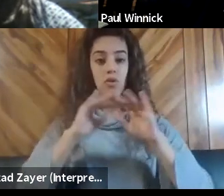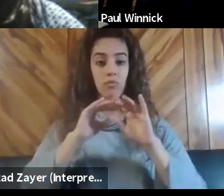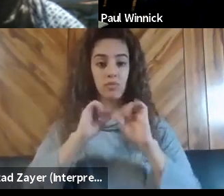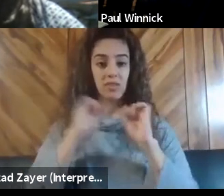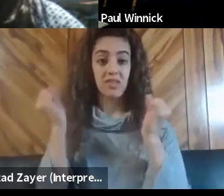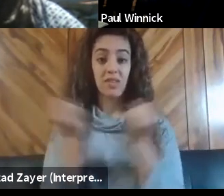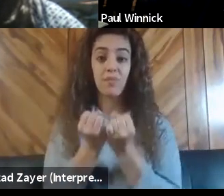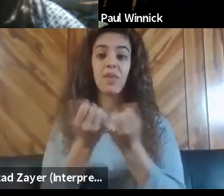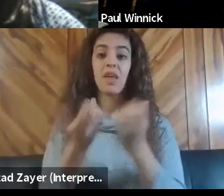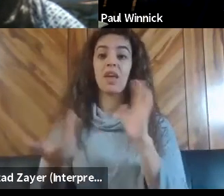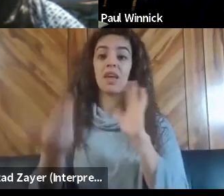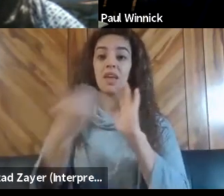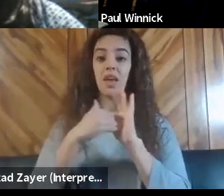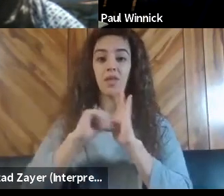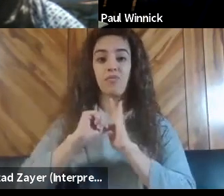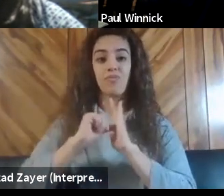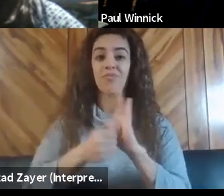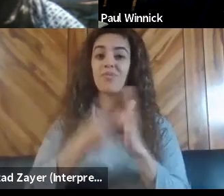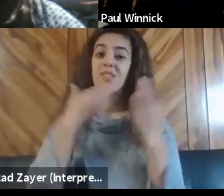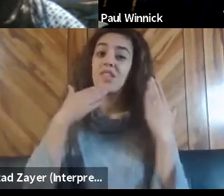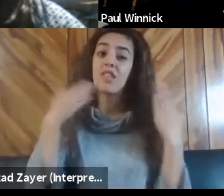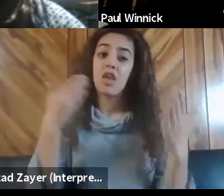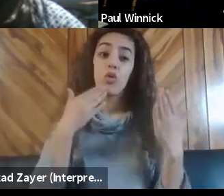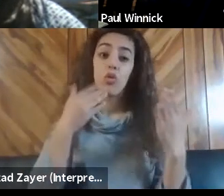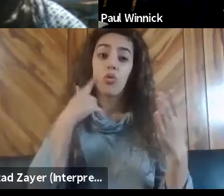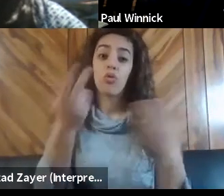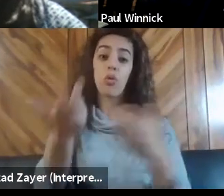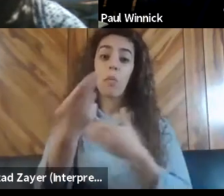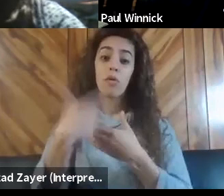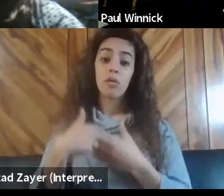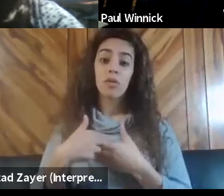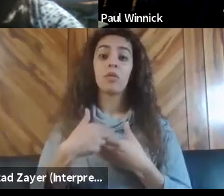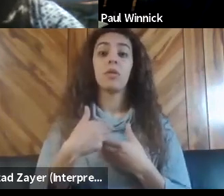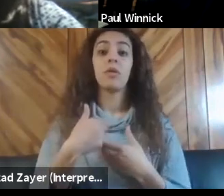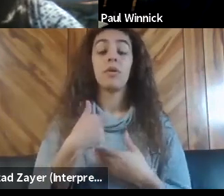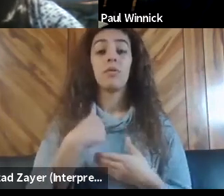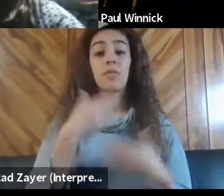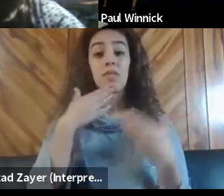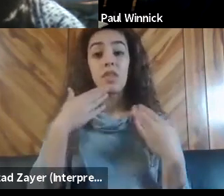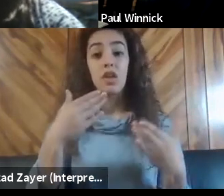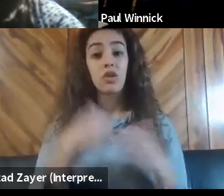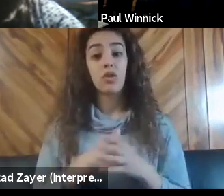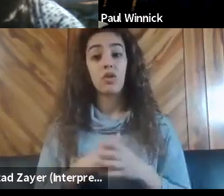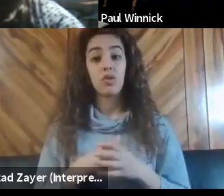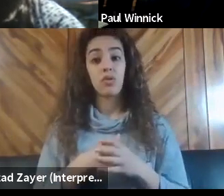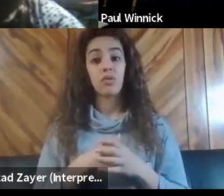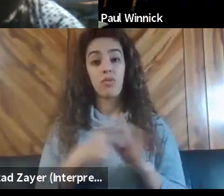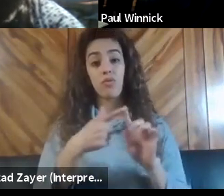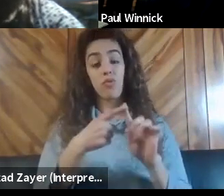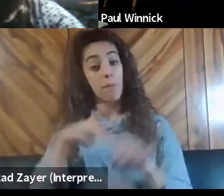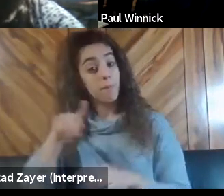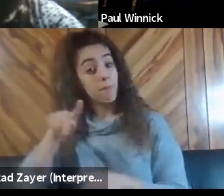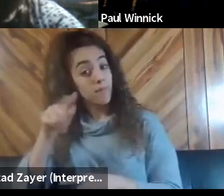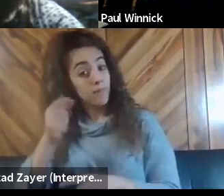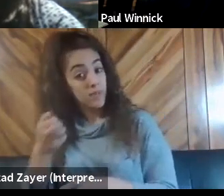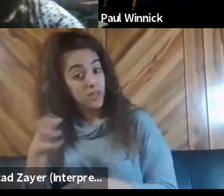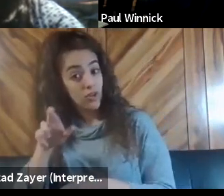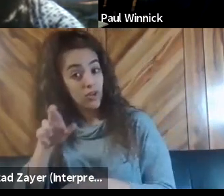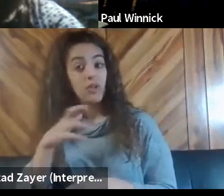participating. I want to thank you so much on behalf of Peter Santiago, that God bless you guys and make for the future be